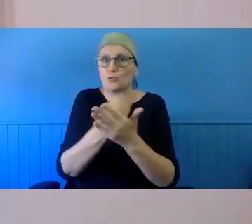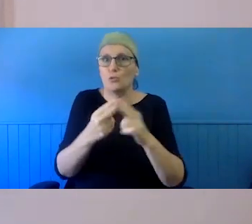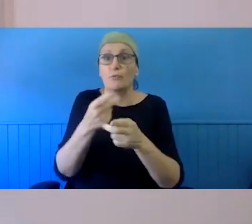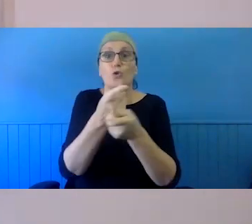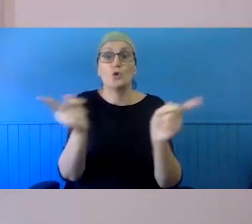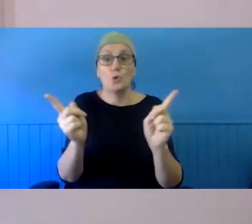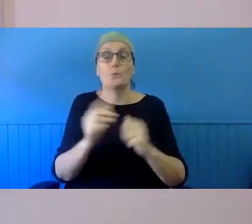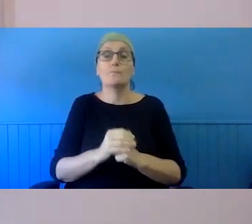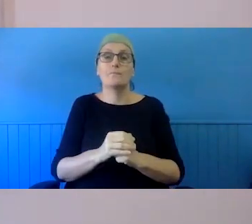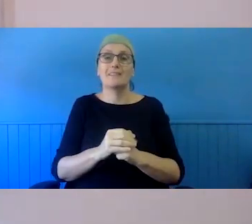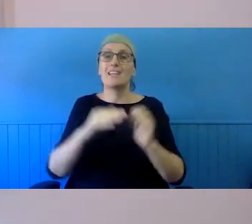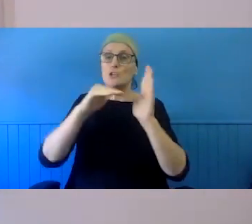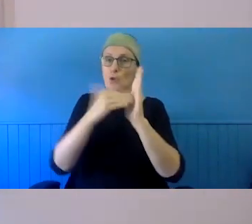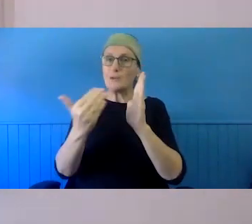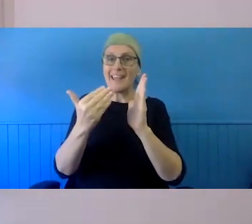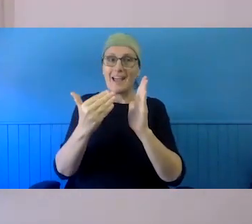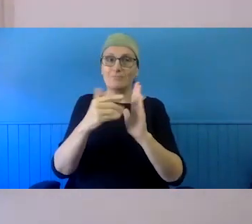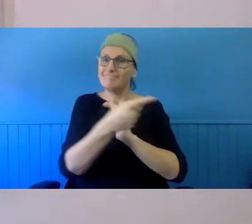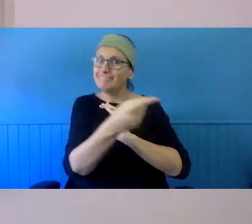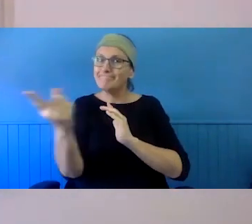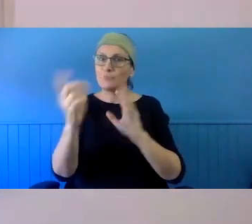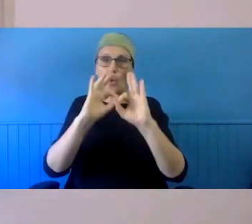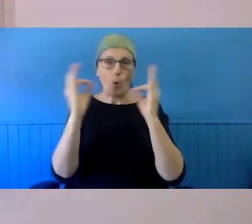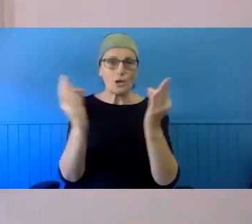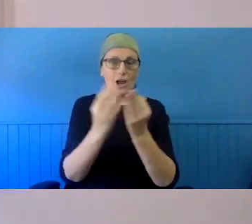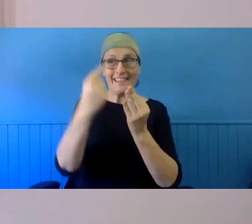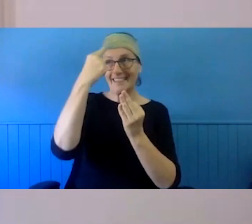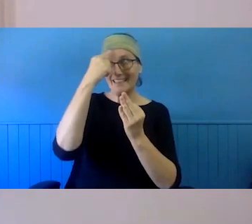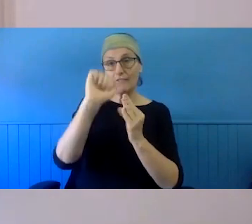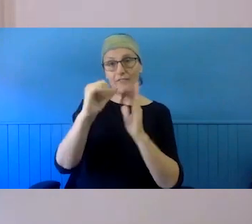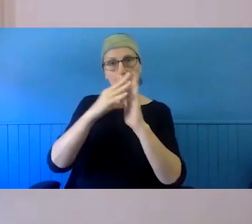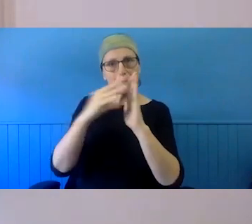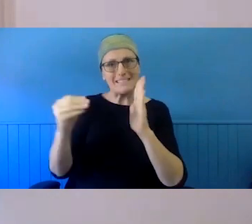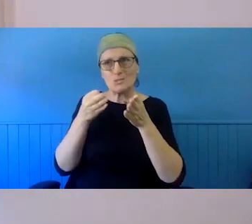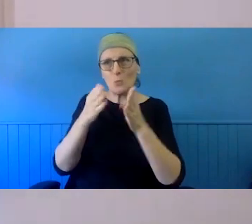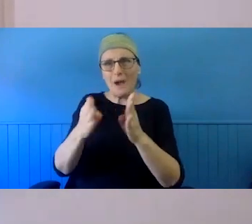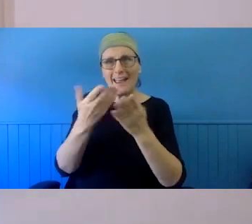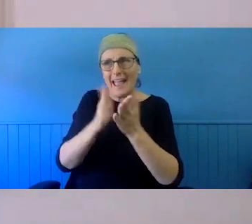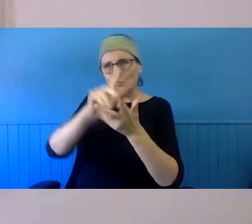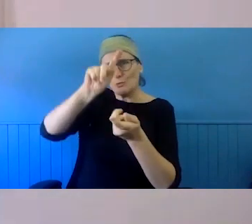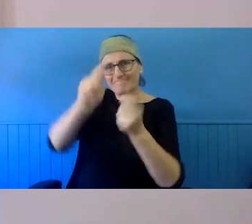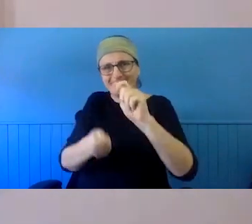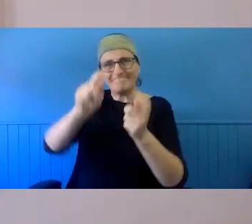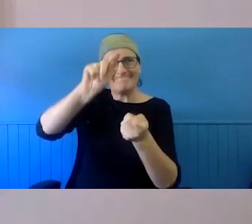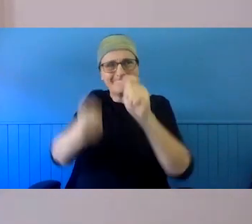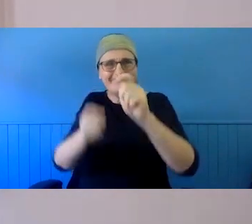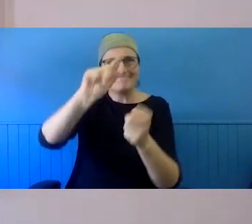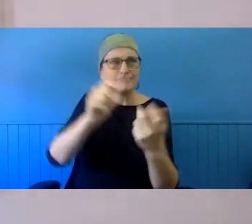different, and innovative ways to operate and sustain online during these unprecedented times. While it's still fresh and painful for